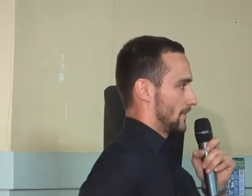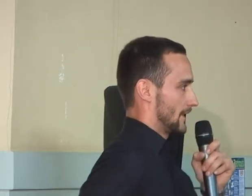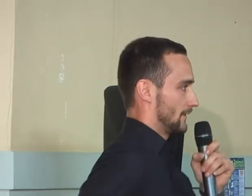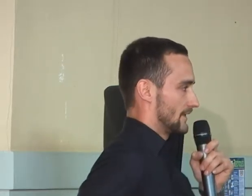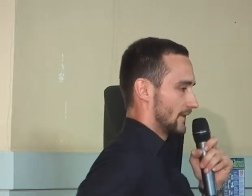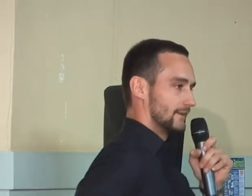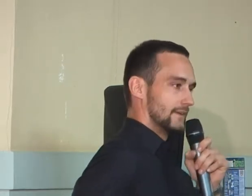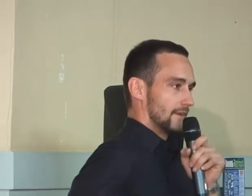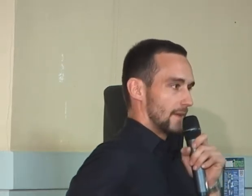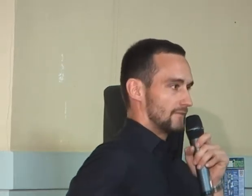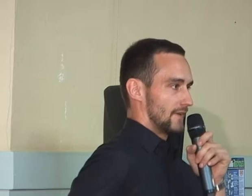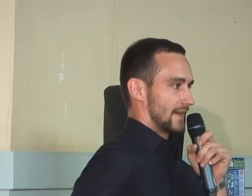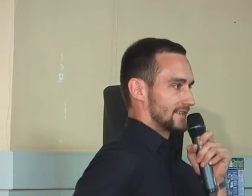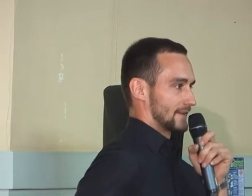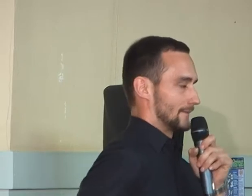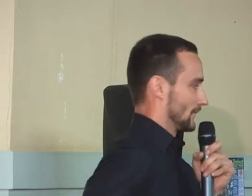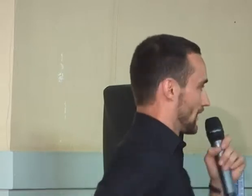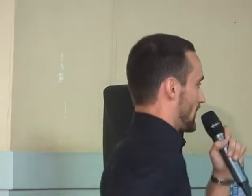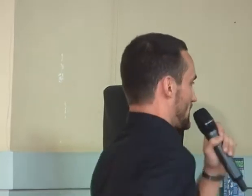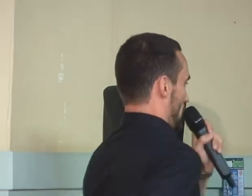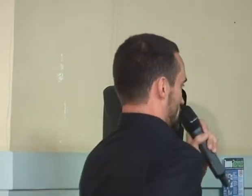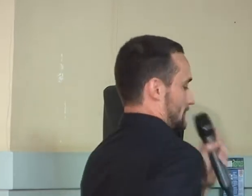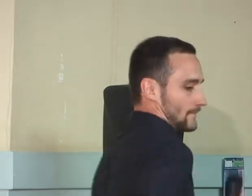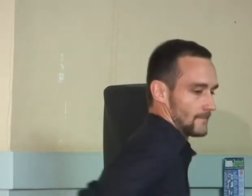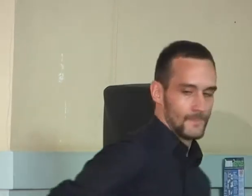that would be fantastic. Thank you very much.